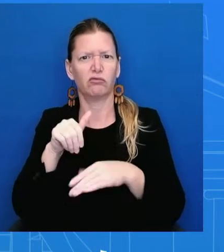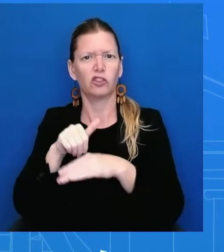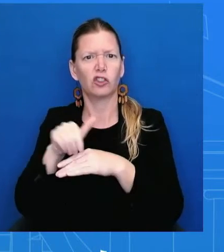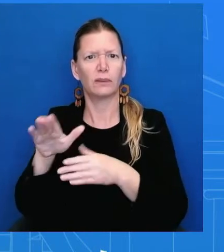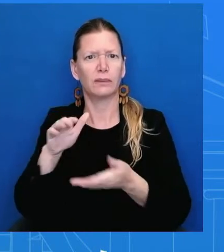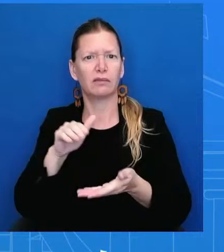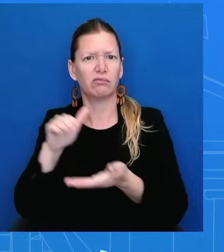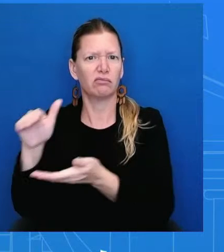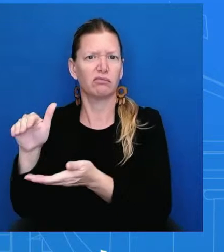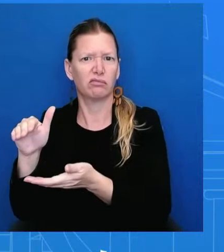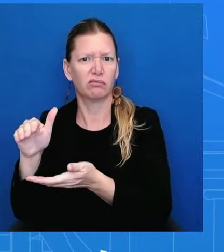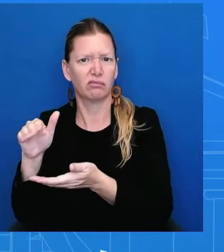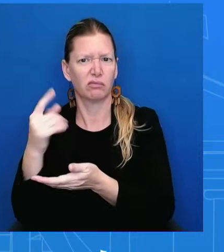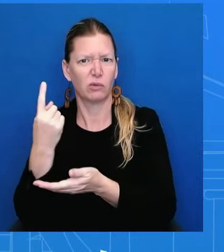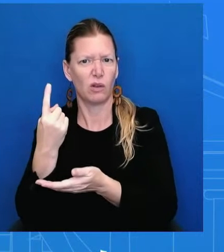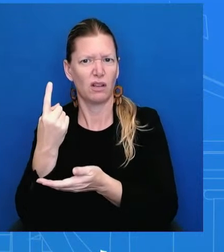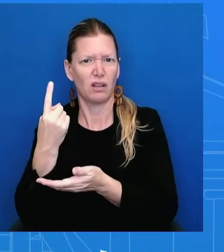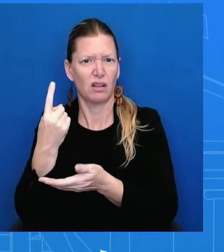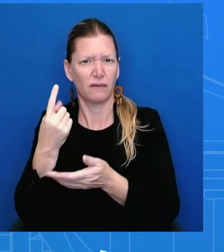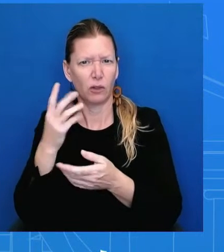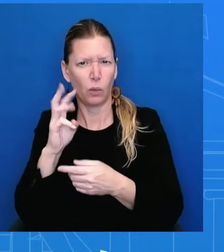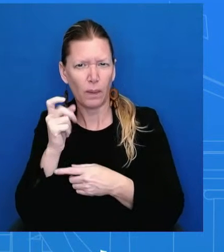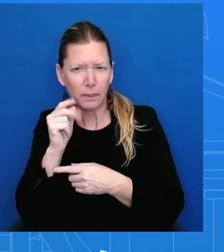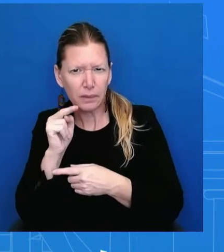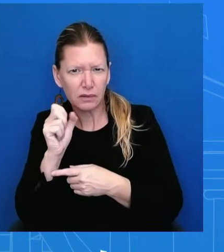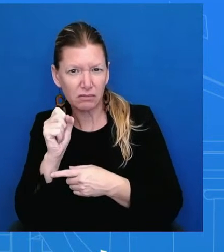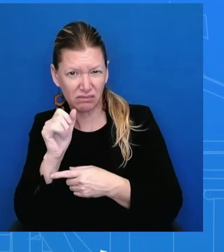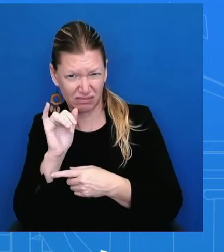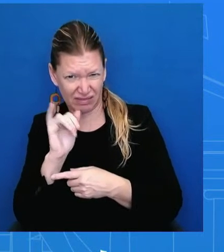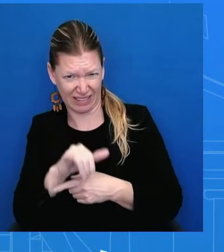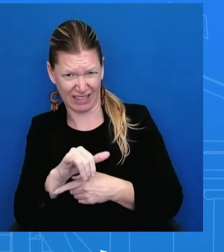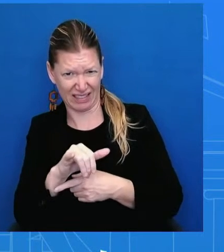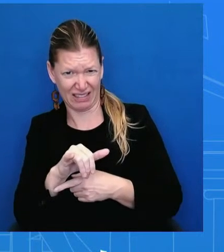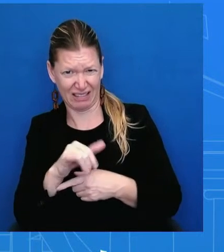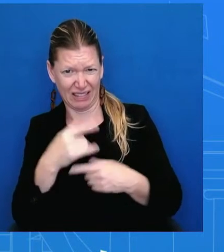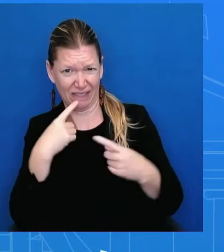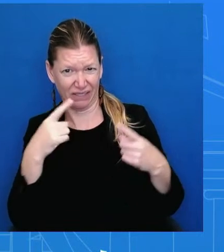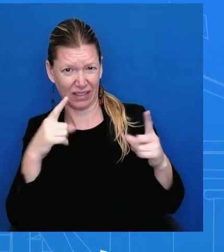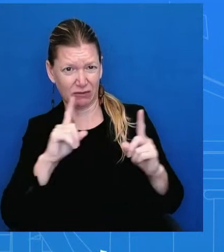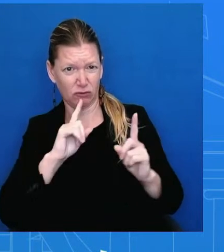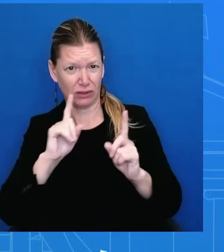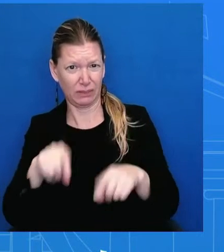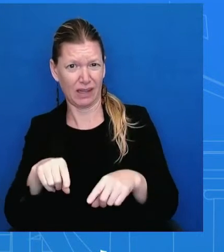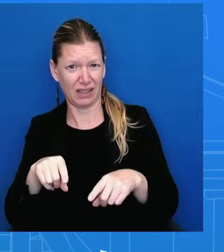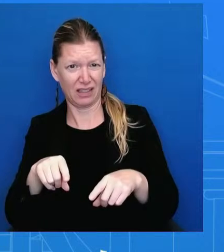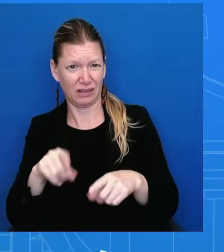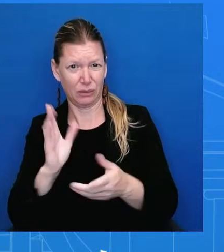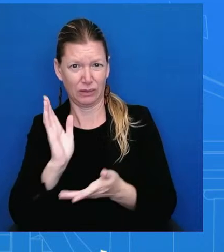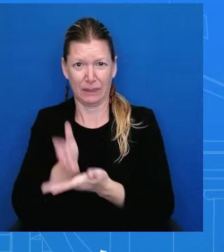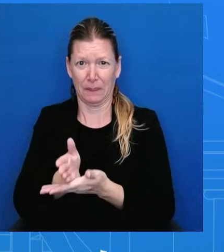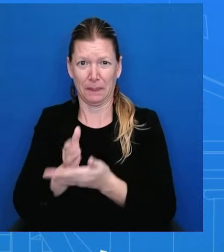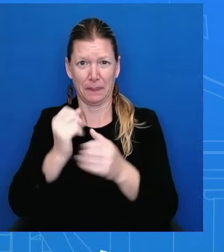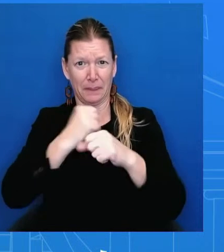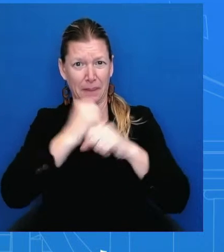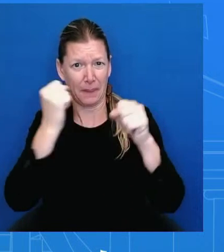Mr. Kirby: It's never right to be conducting indiscriminate bombing of a civilian population. That's why we continue to work with the Israelis